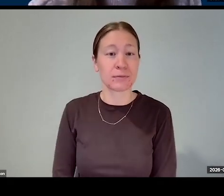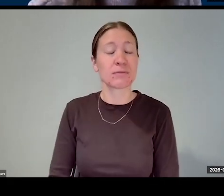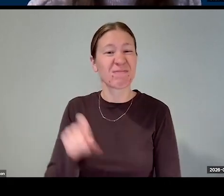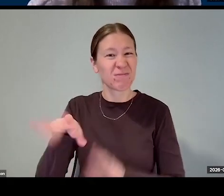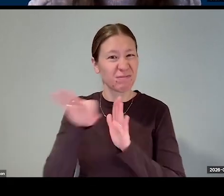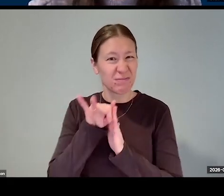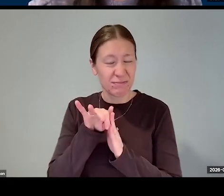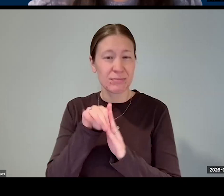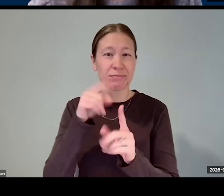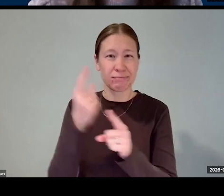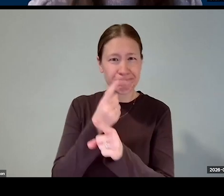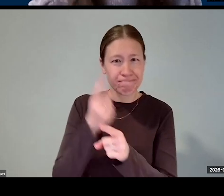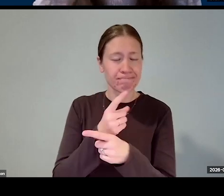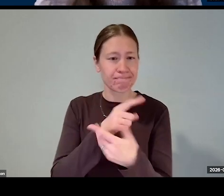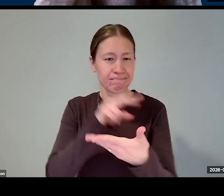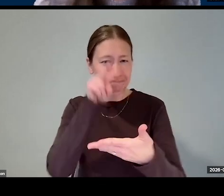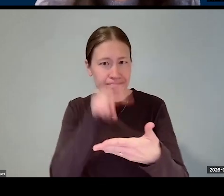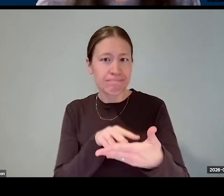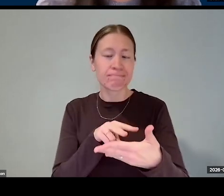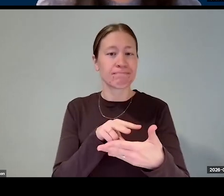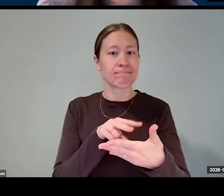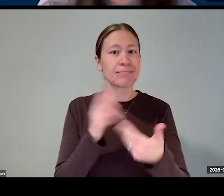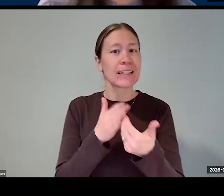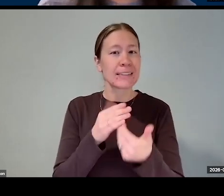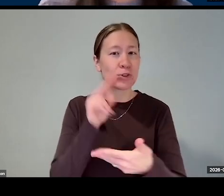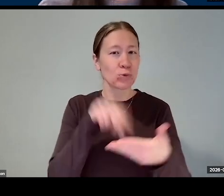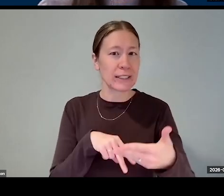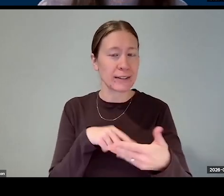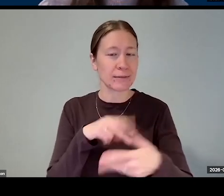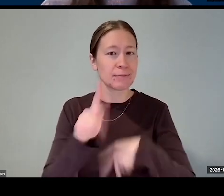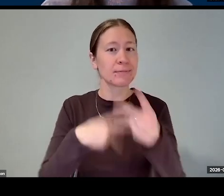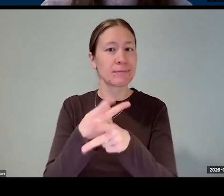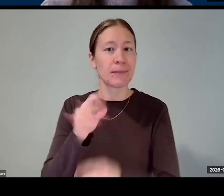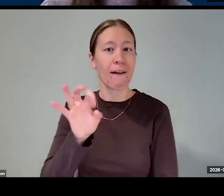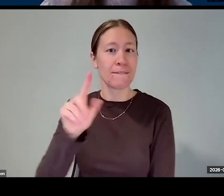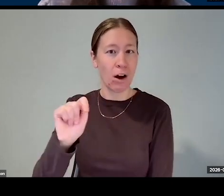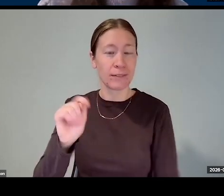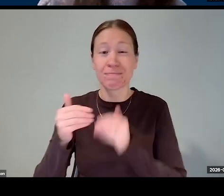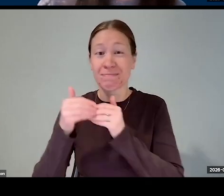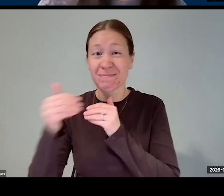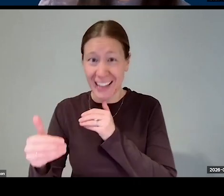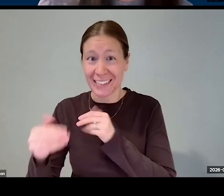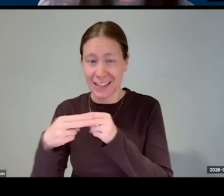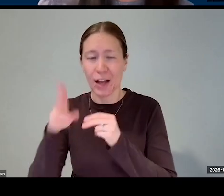to read fonts. On the next slide, I will go over what an accessible font looks like,